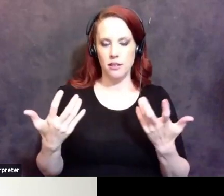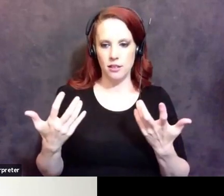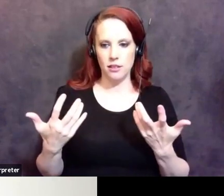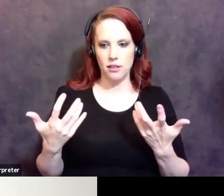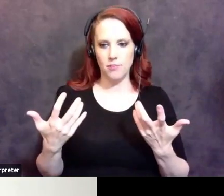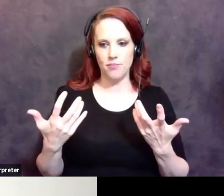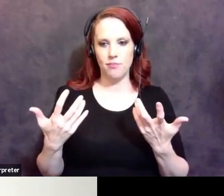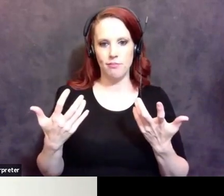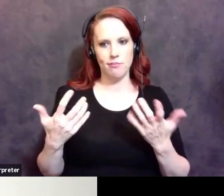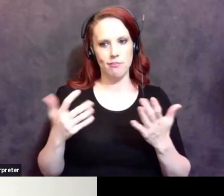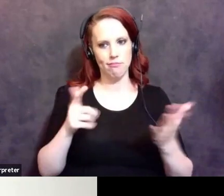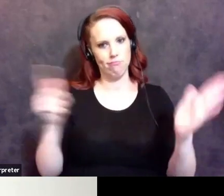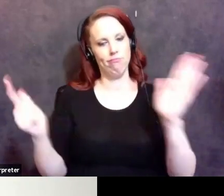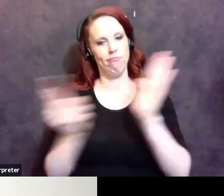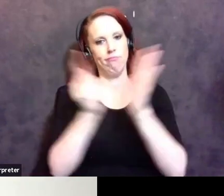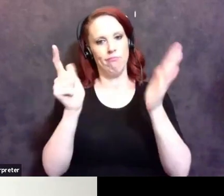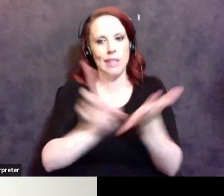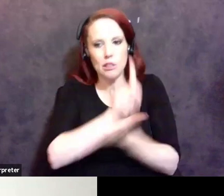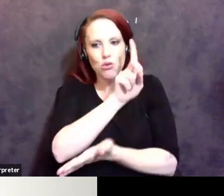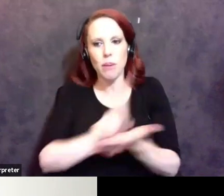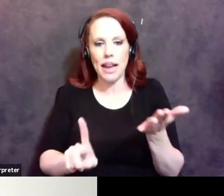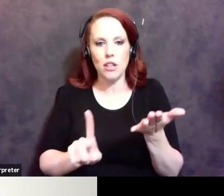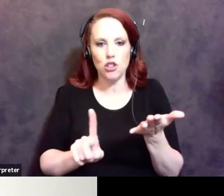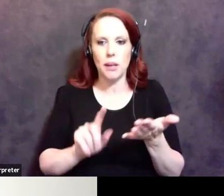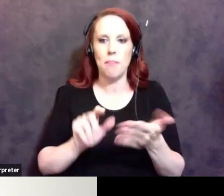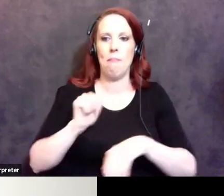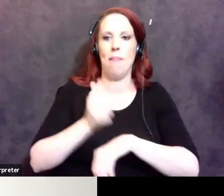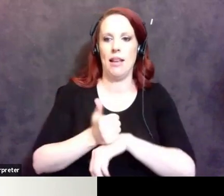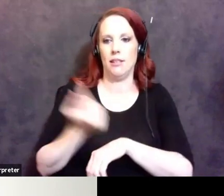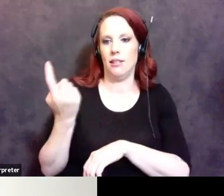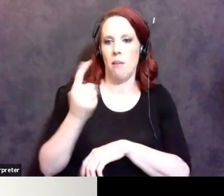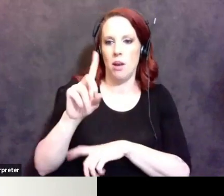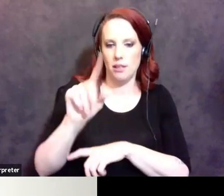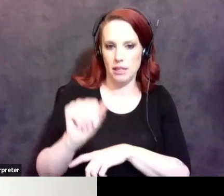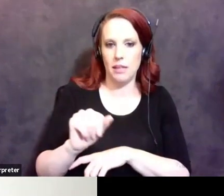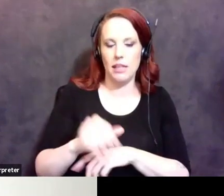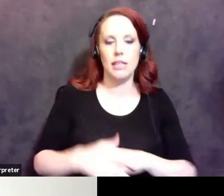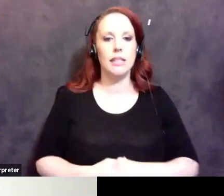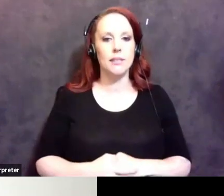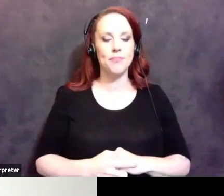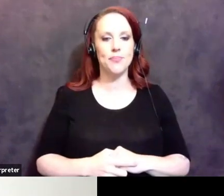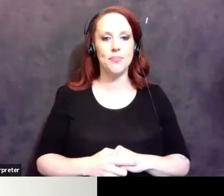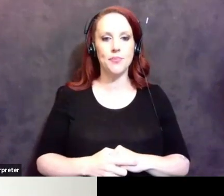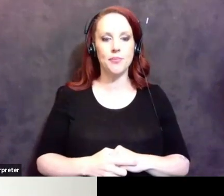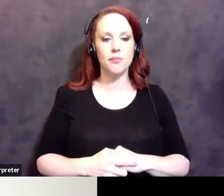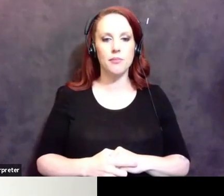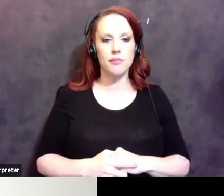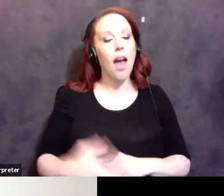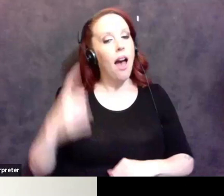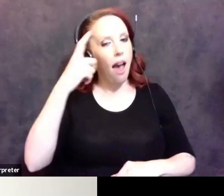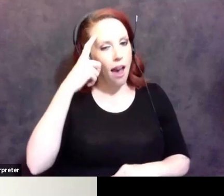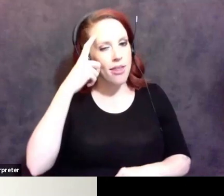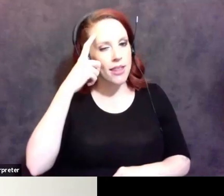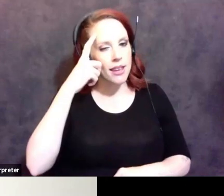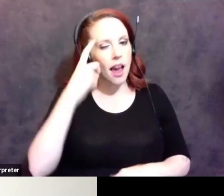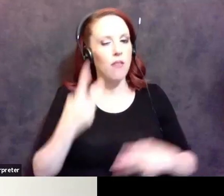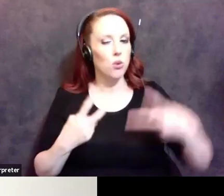prohibits the discrimination based on disability. And I think there are two things kind of happening